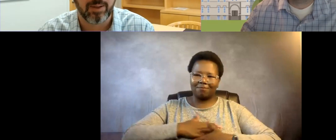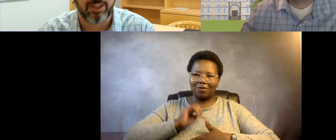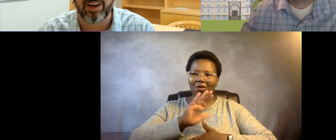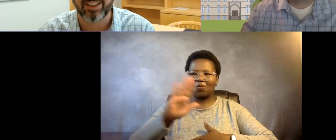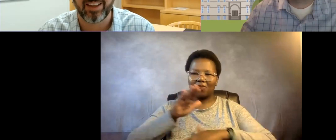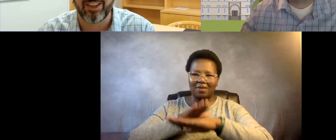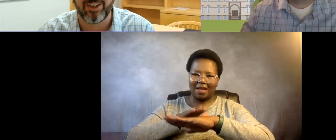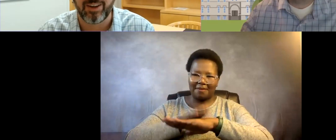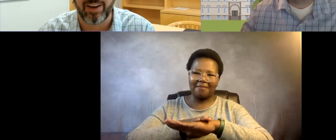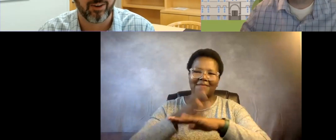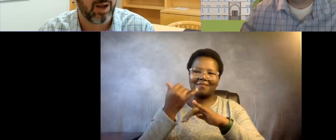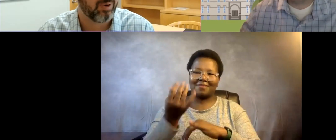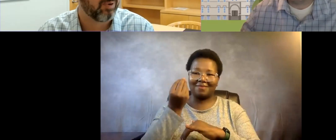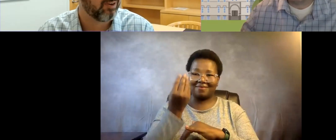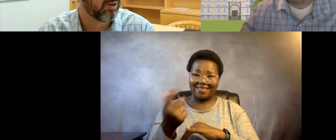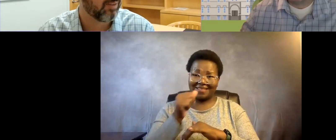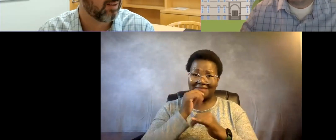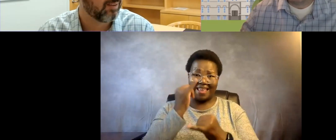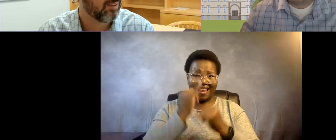Jared, I guess I'll let you do any final wrap up if you want on the. . . [Jared]: Yeah,